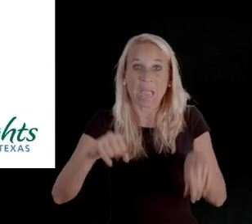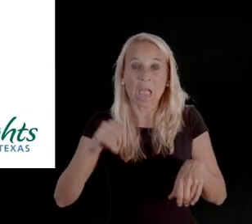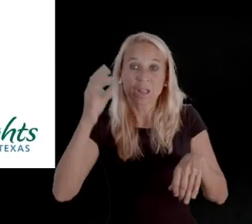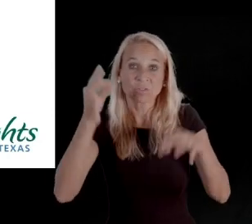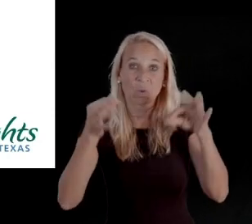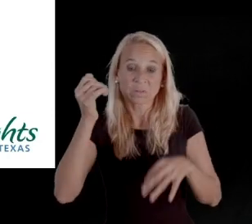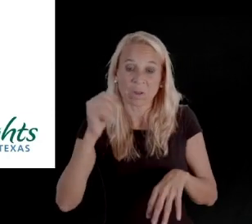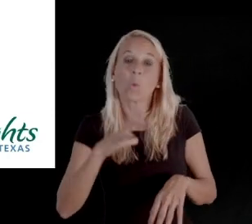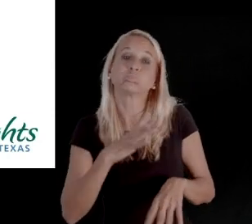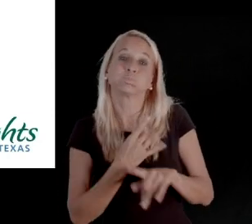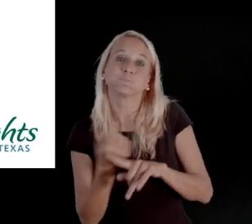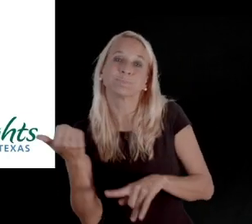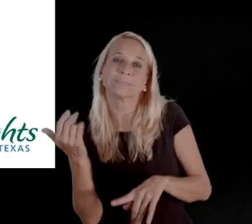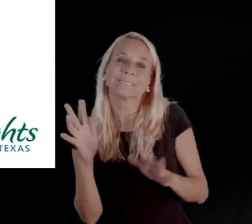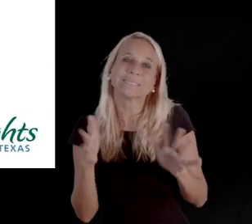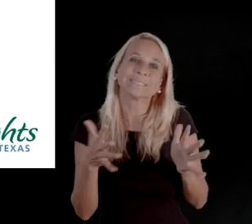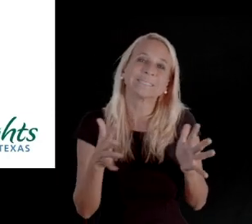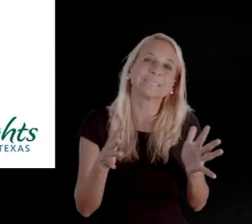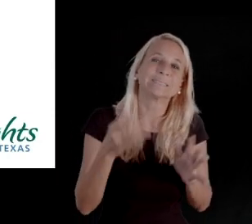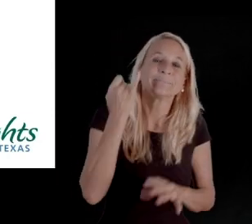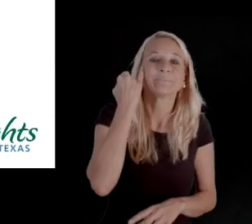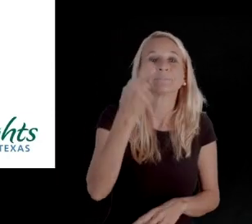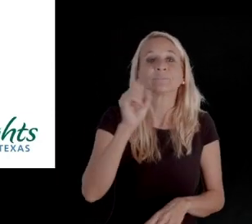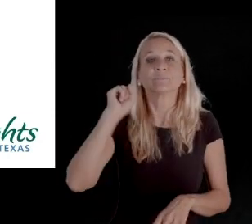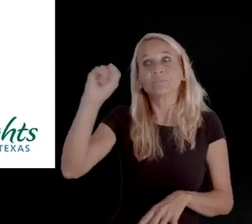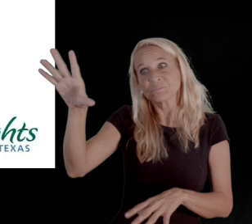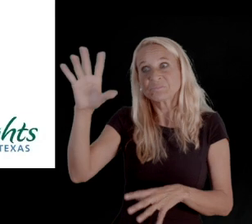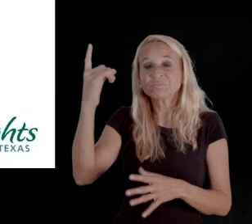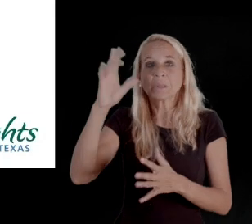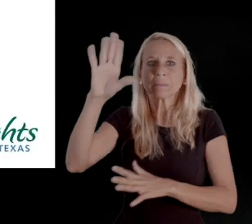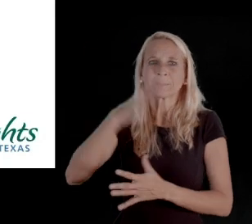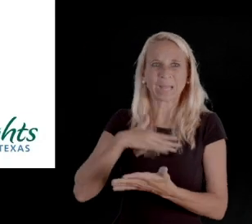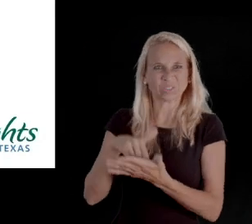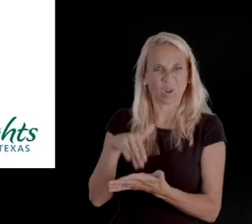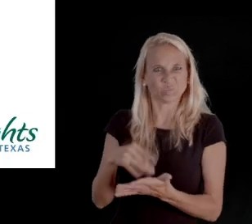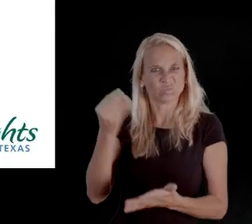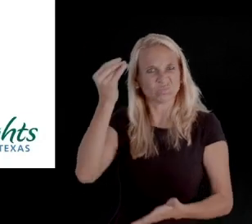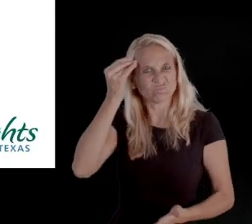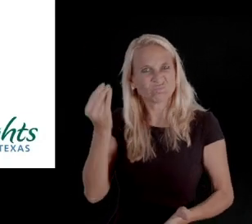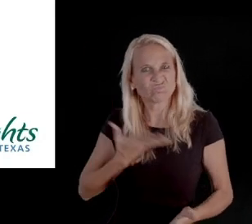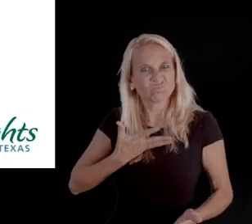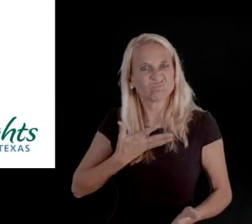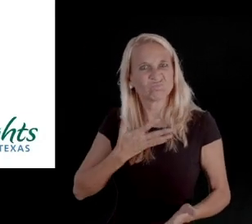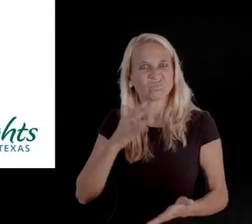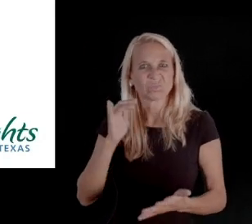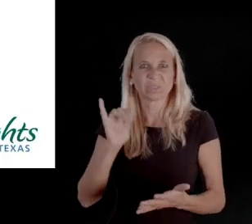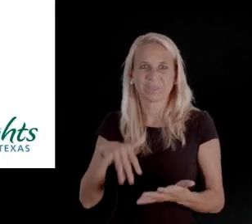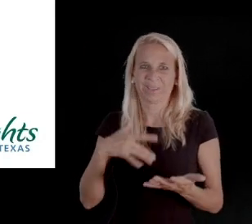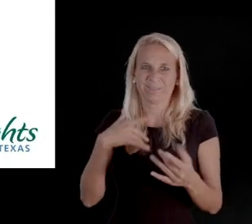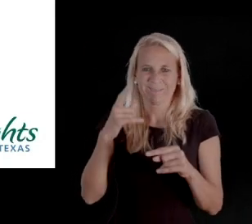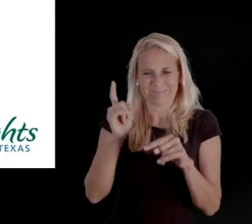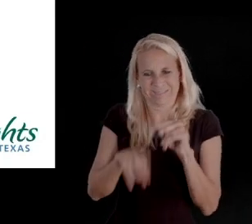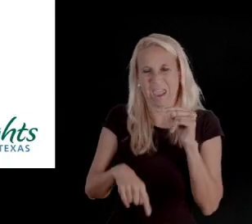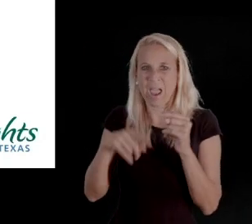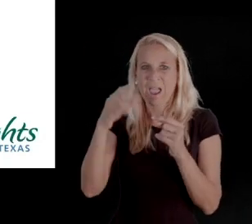So if you submit something, if you say, my doctor told me this, there's no way to keep that information out.